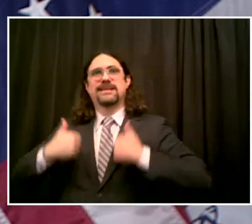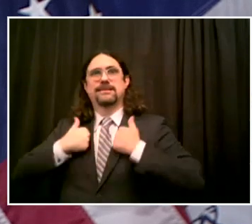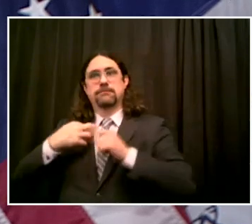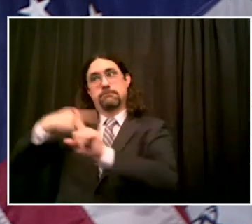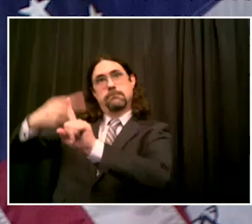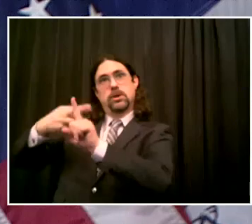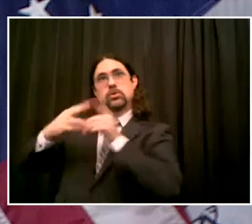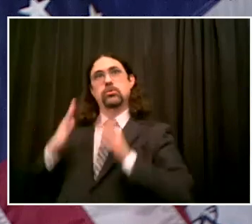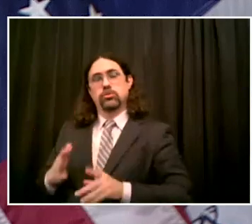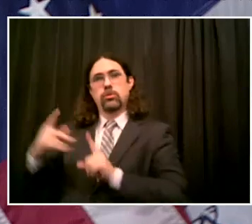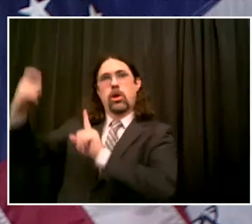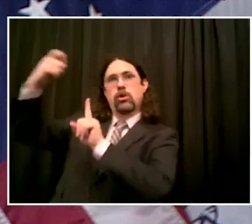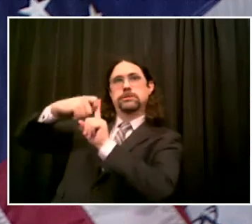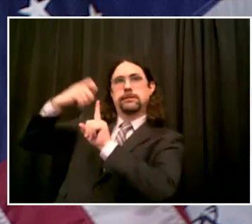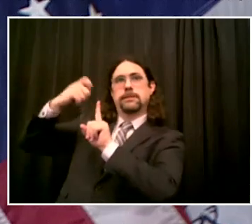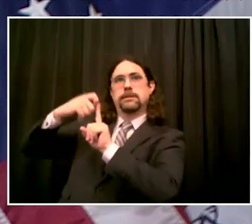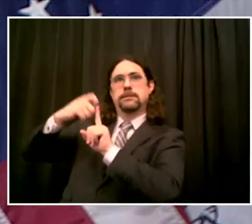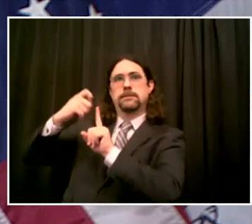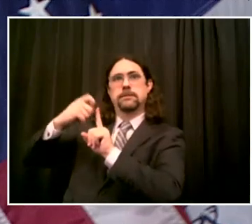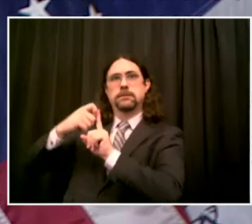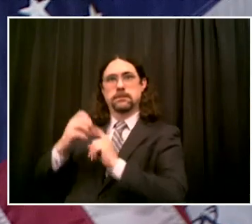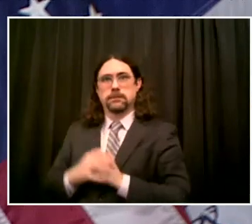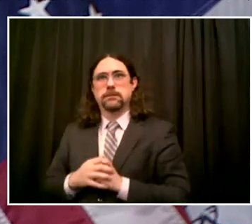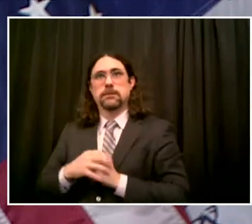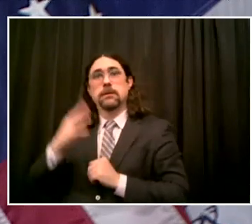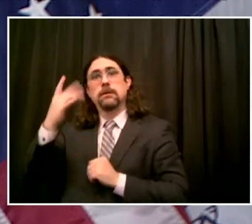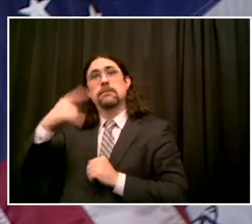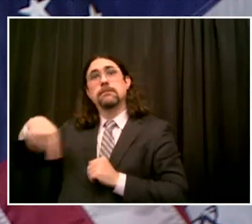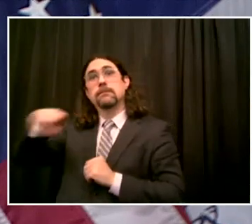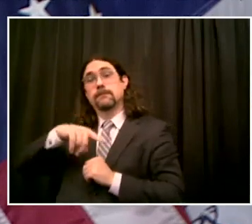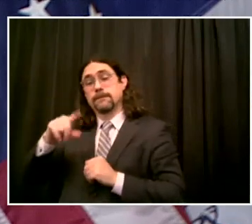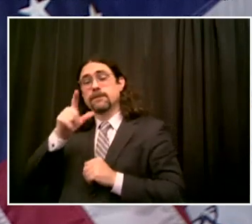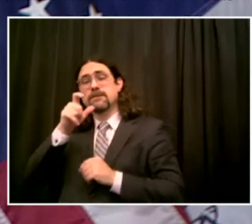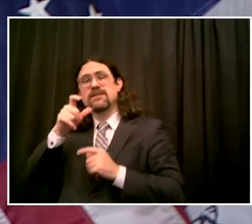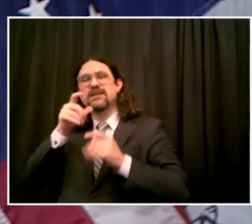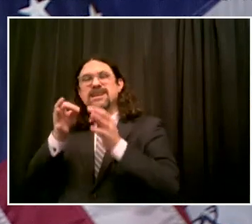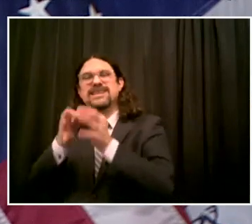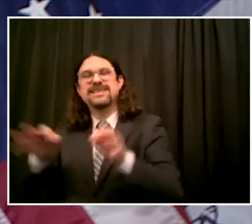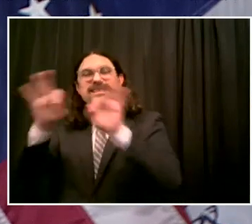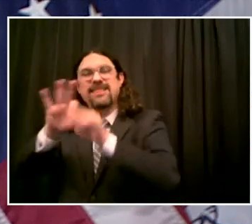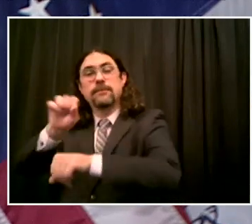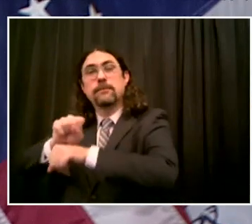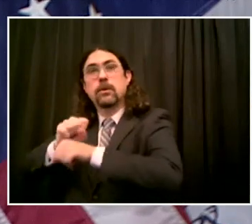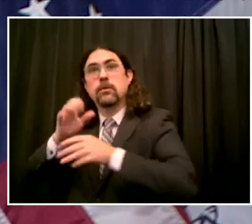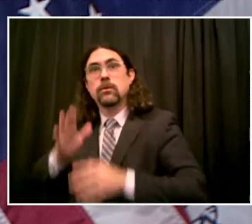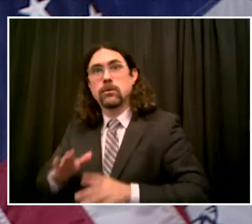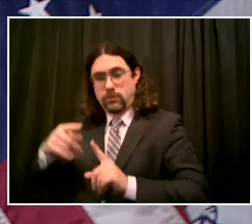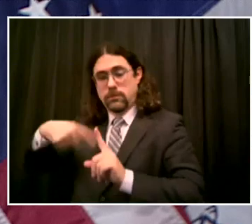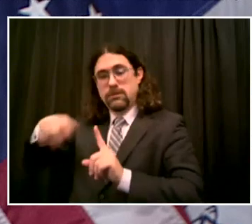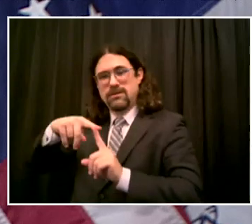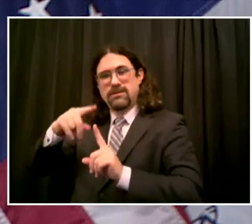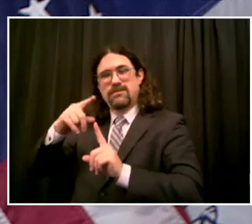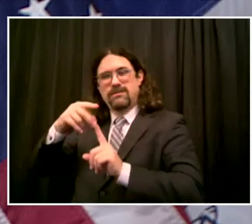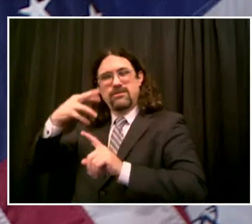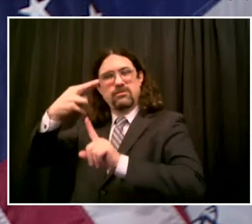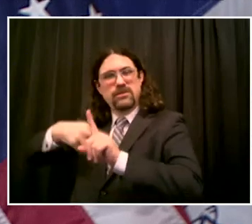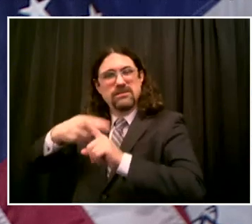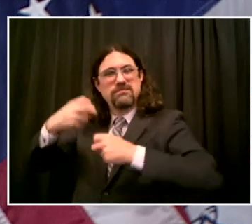DEFINITION OF÷?WX TENANT HAASRSMENT TO PROTECT ESSENTIAL EMPLOYEE OR BEING